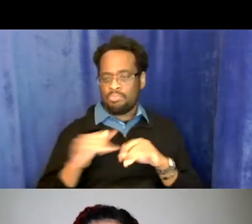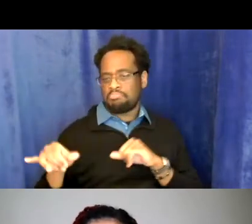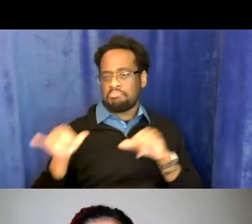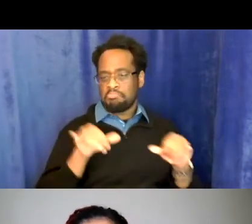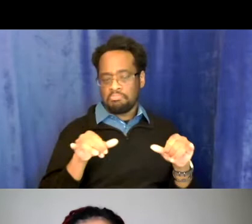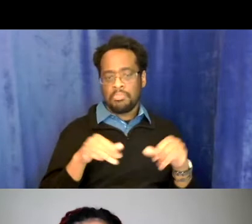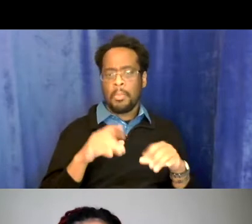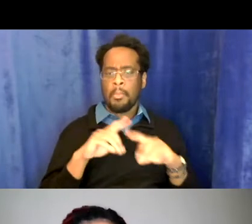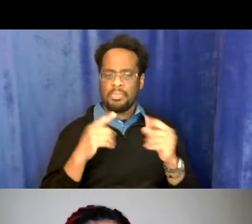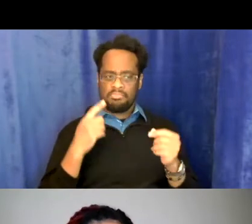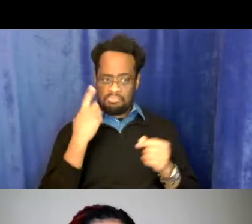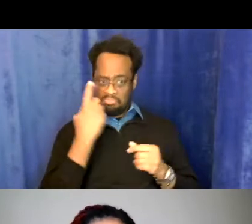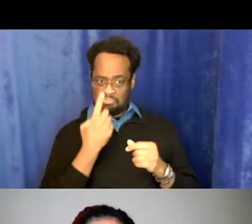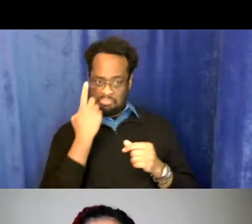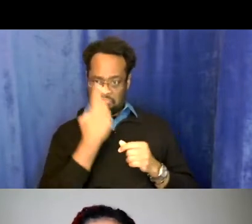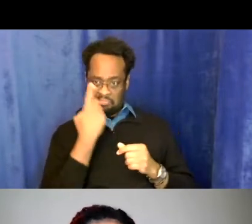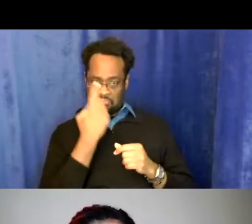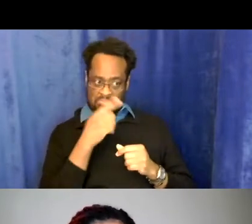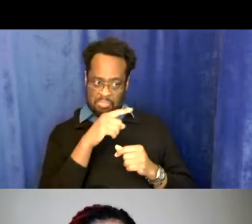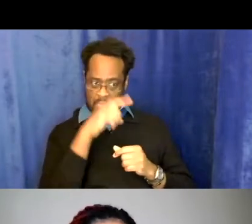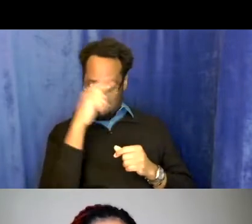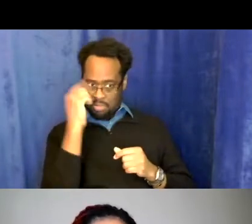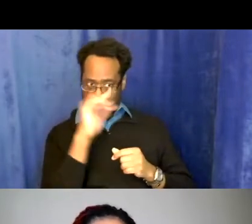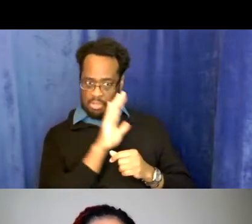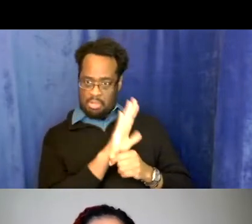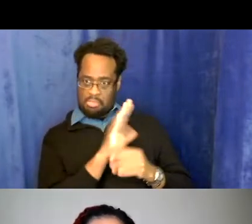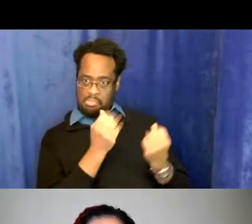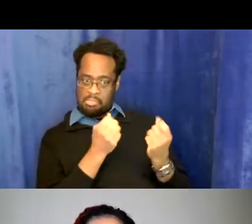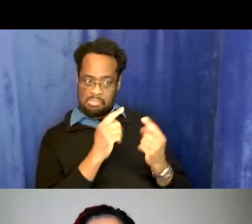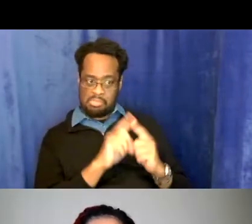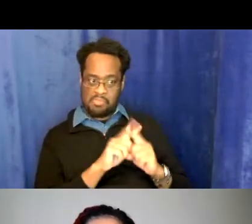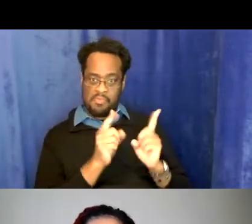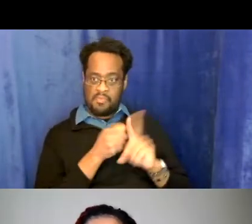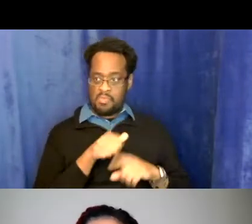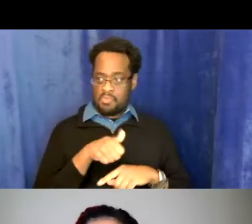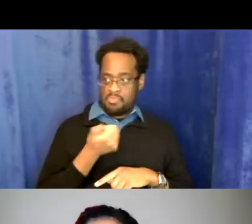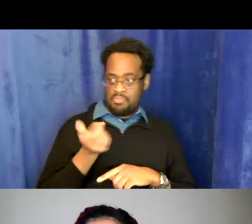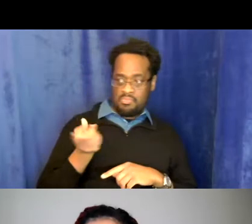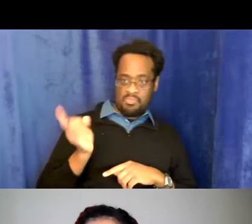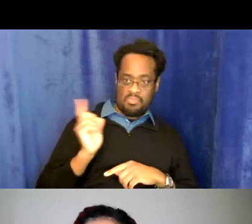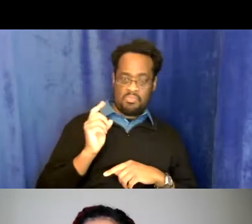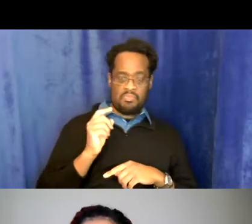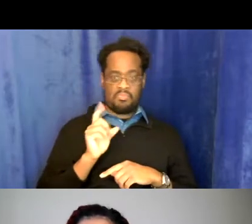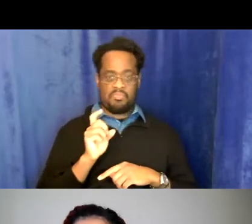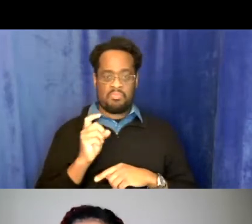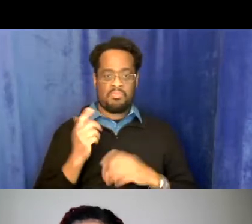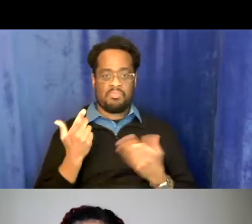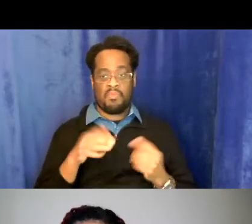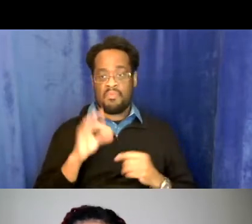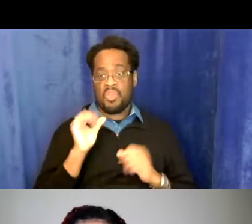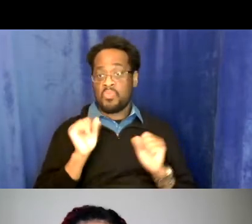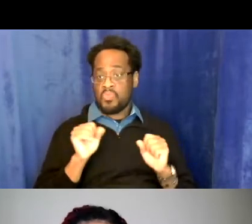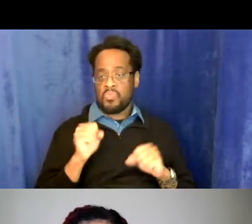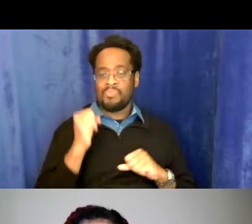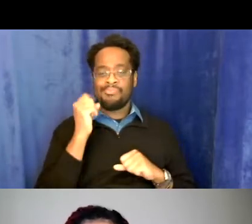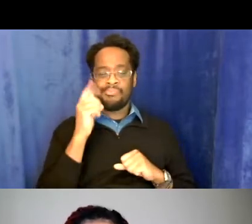If it's faster or slower eyebrows raised so i wonder if the black spoken and signs